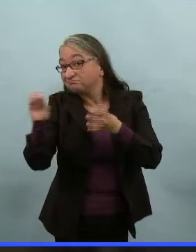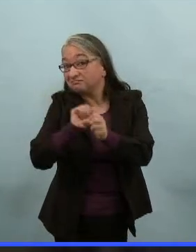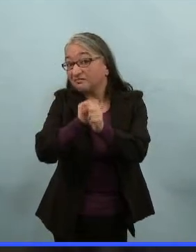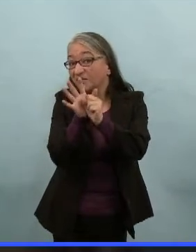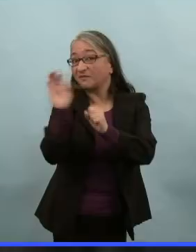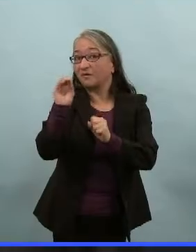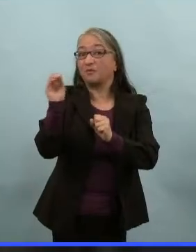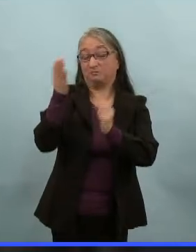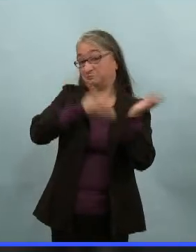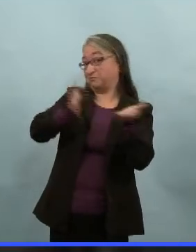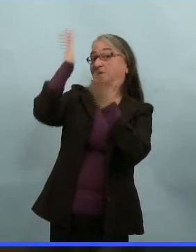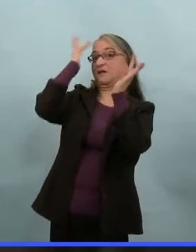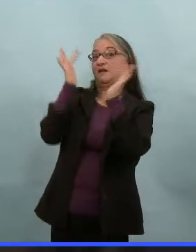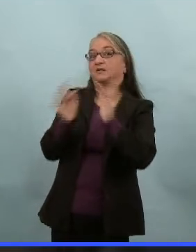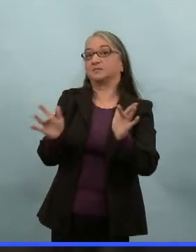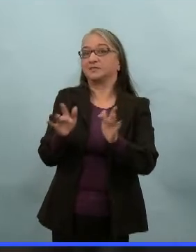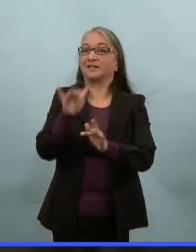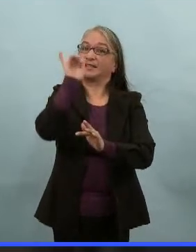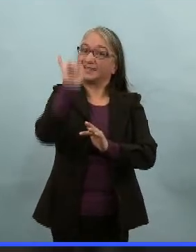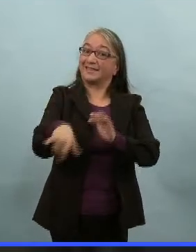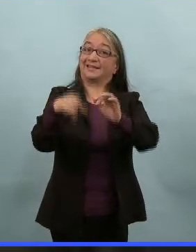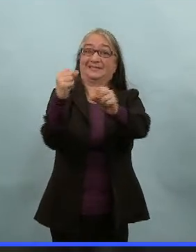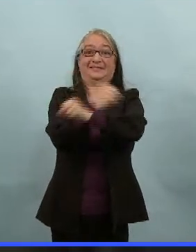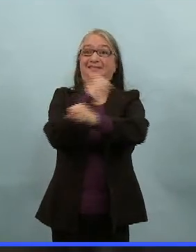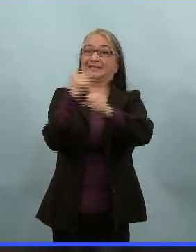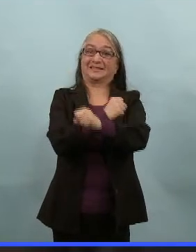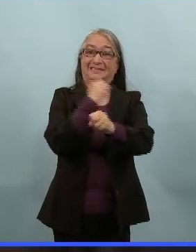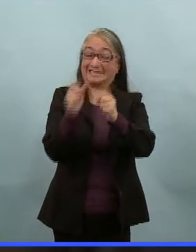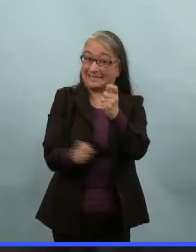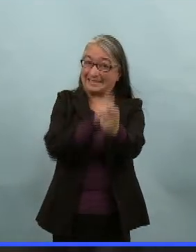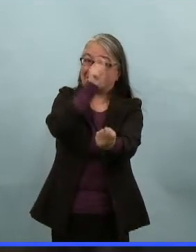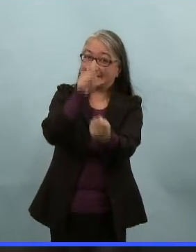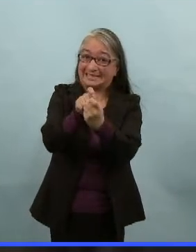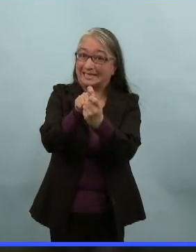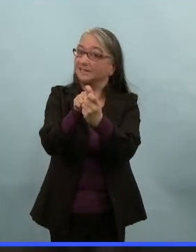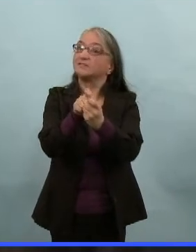number is increasing so we're going to be teasing that information out so work is being done as we